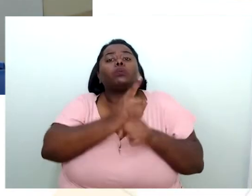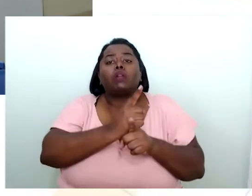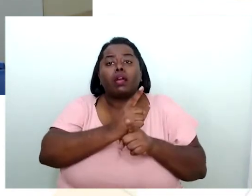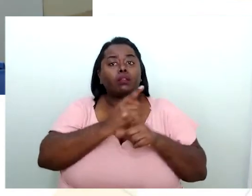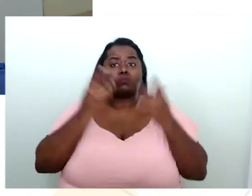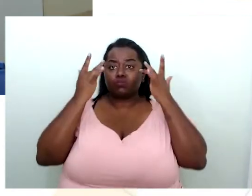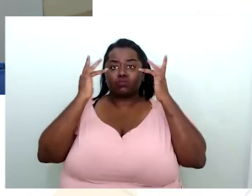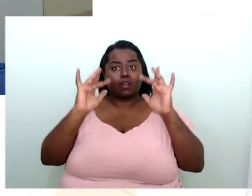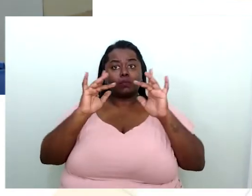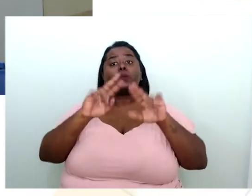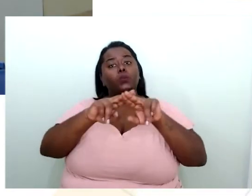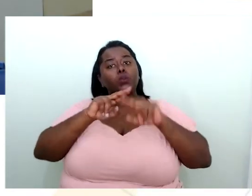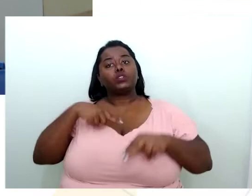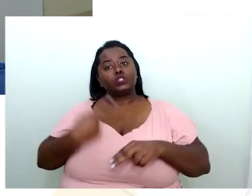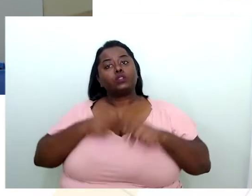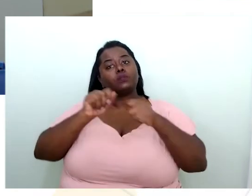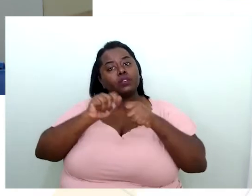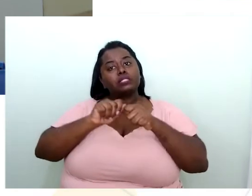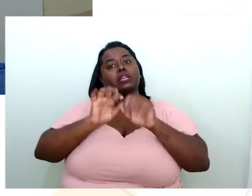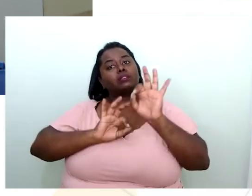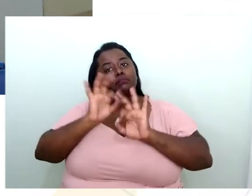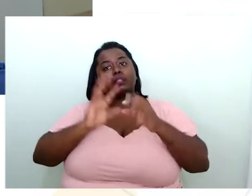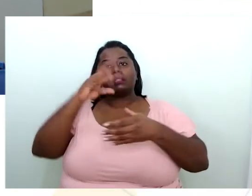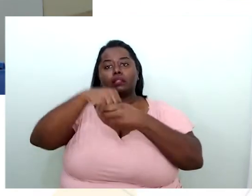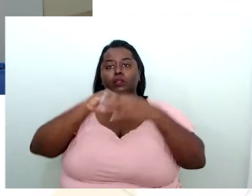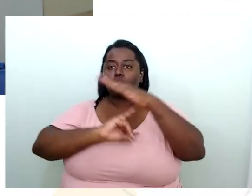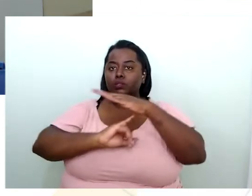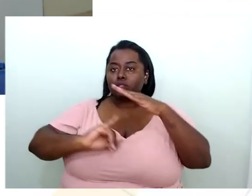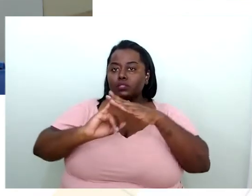number two". Which is why we are doing what we are doing at organizations like